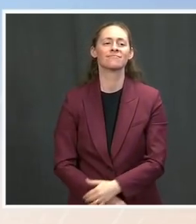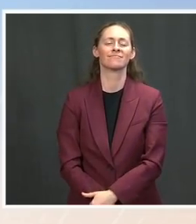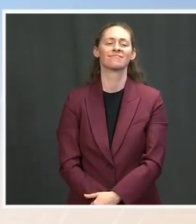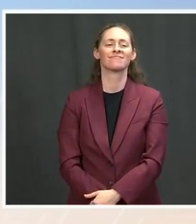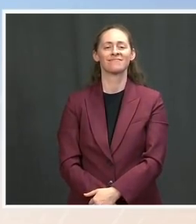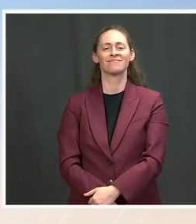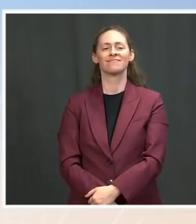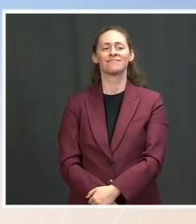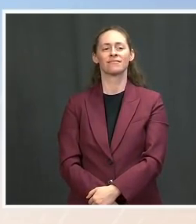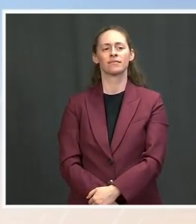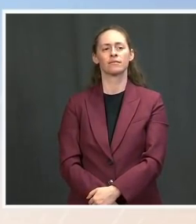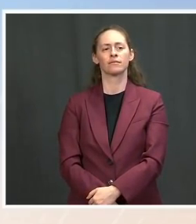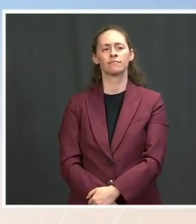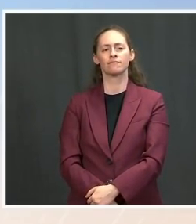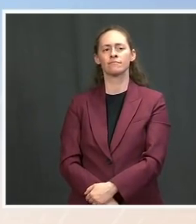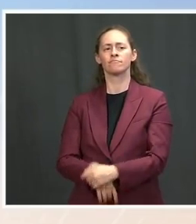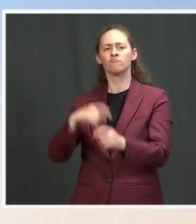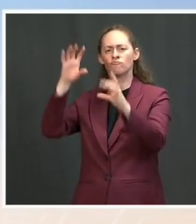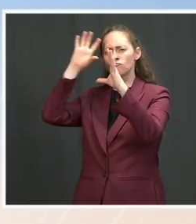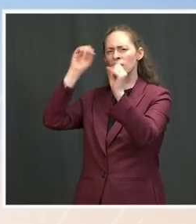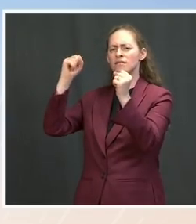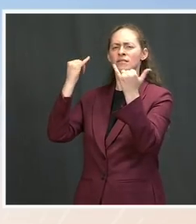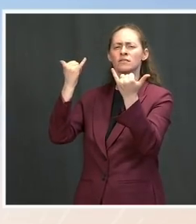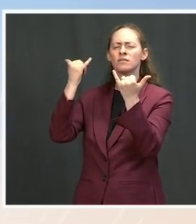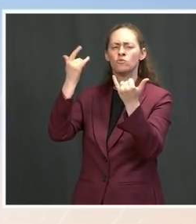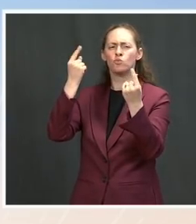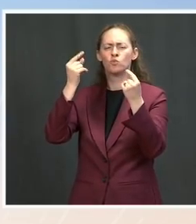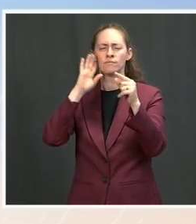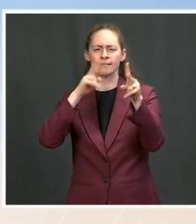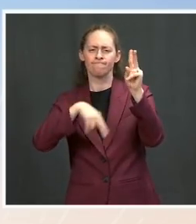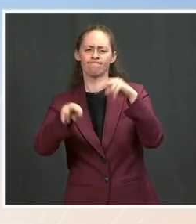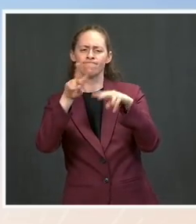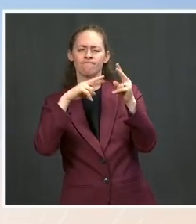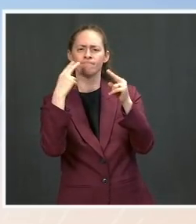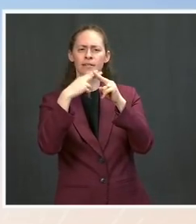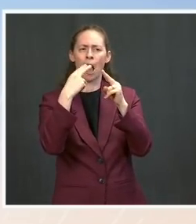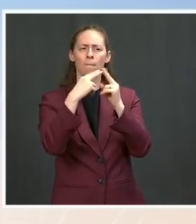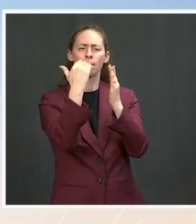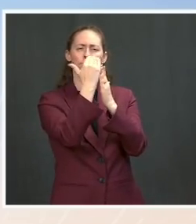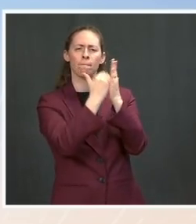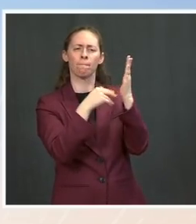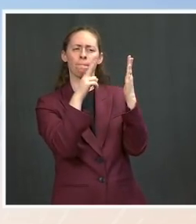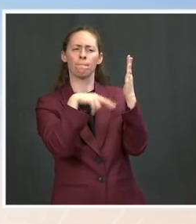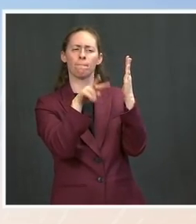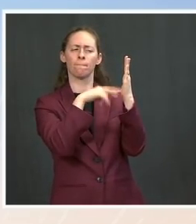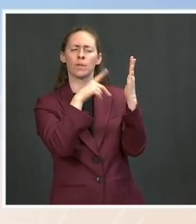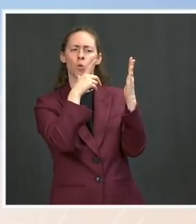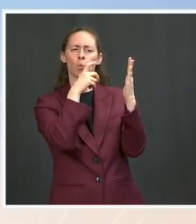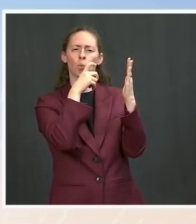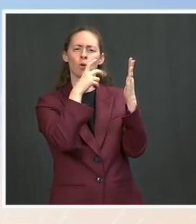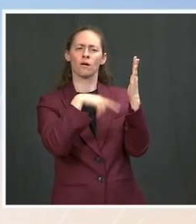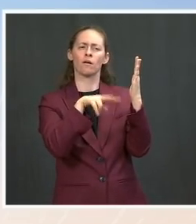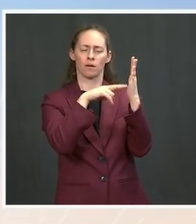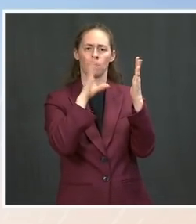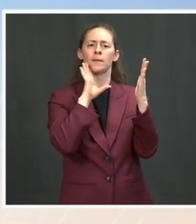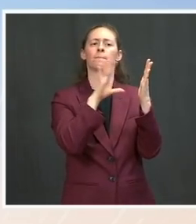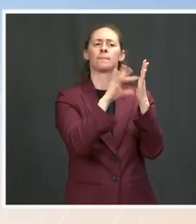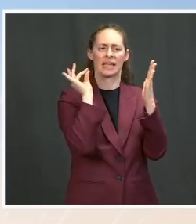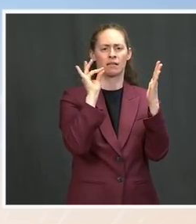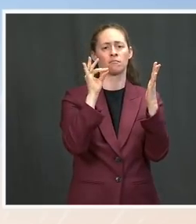I'm sure, will be evaluating some recommended nominees coming from our personnel office and our national security team to fill some important posts.